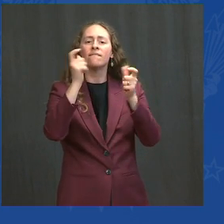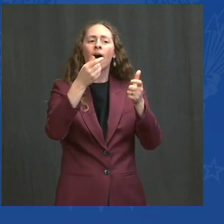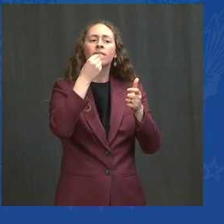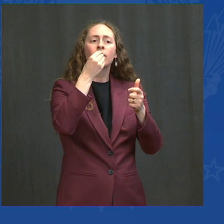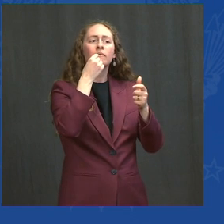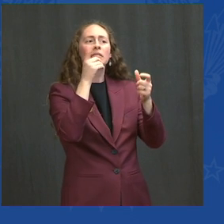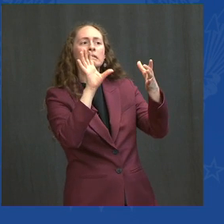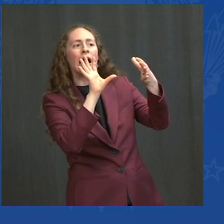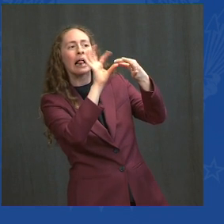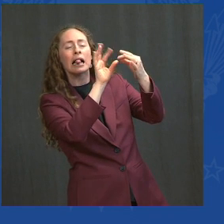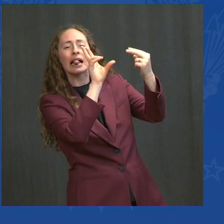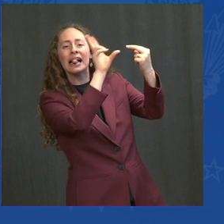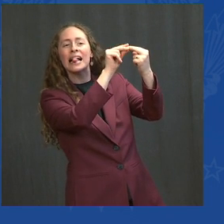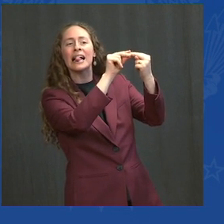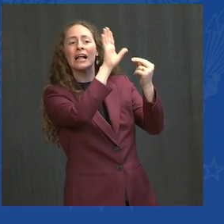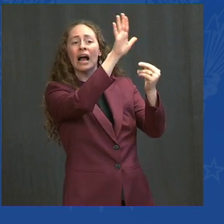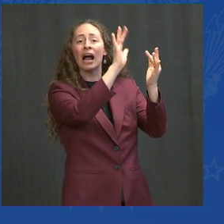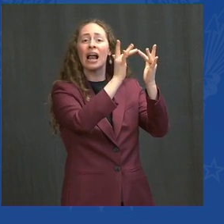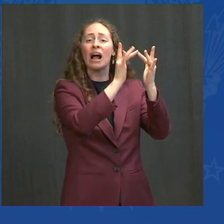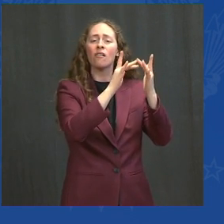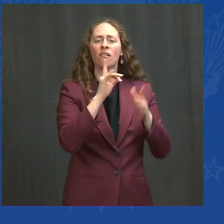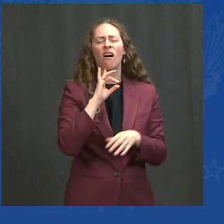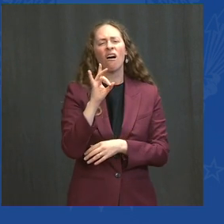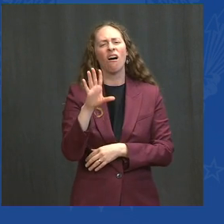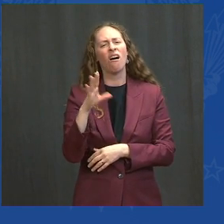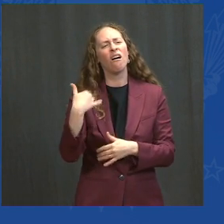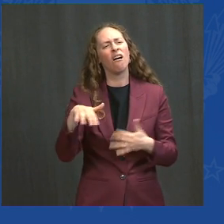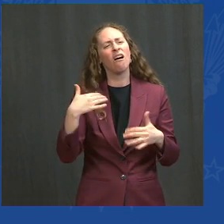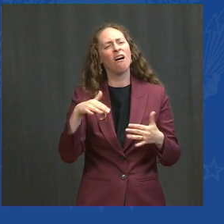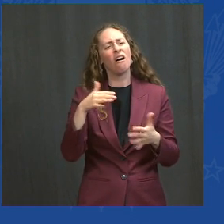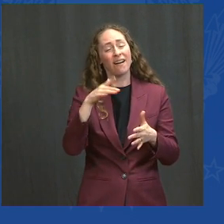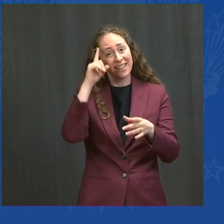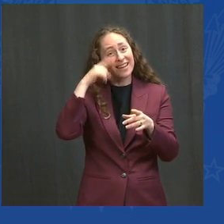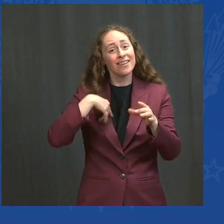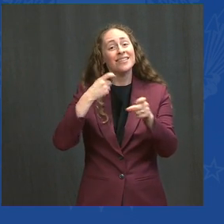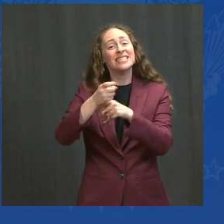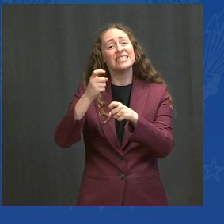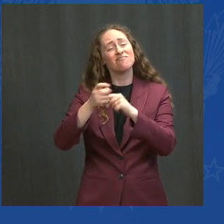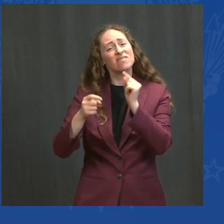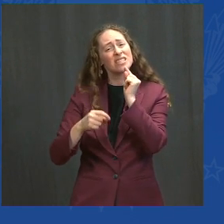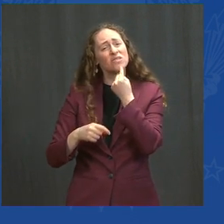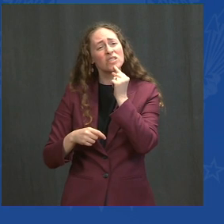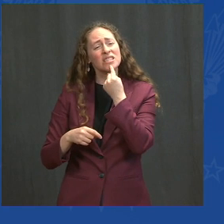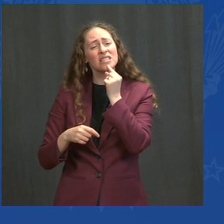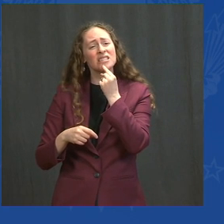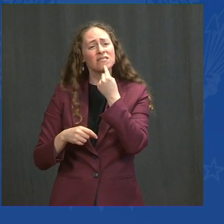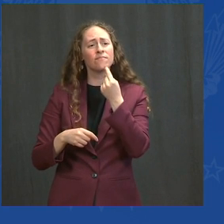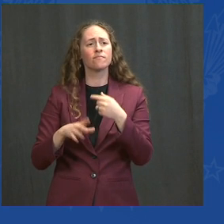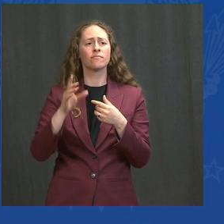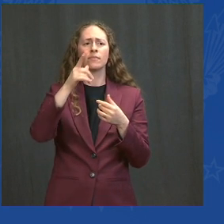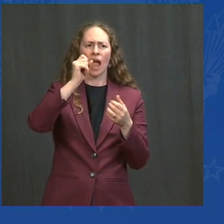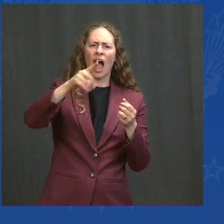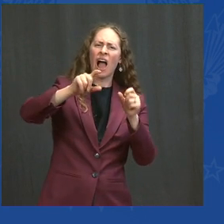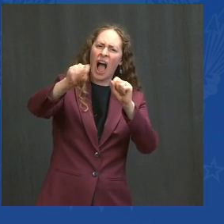Not a joke. Ask any mom who has kids in school or a dad who is taking care of them.